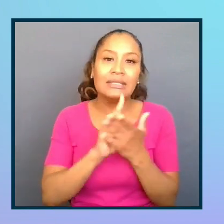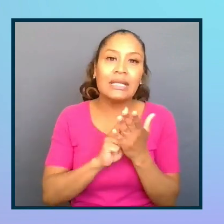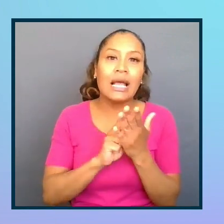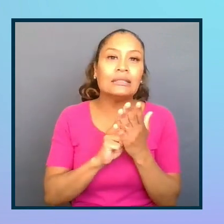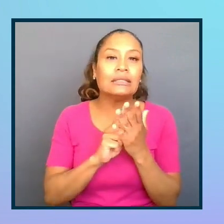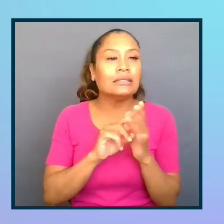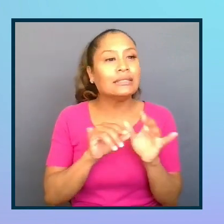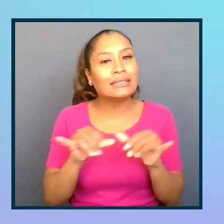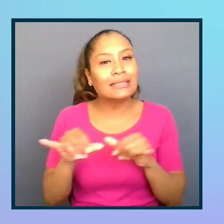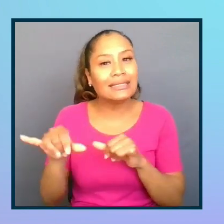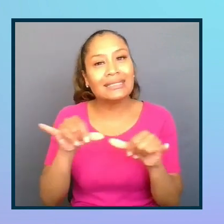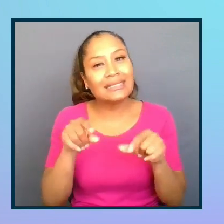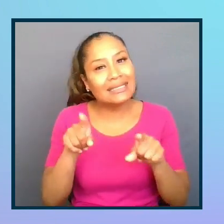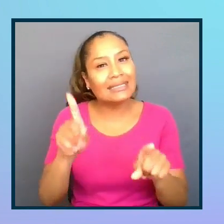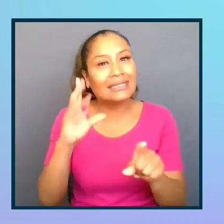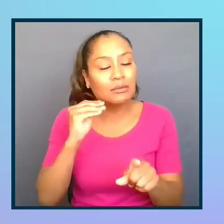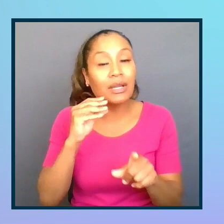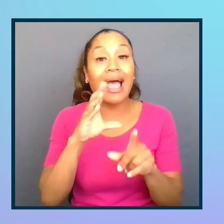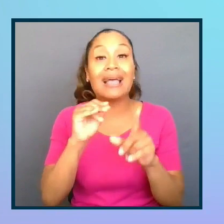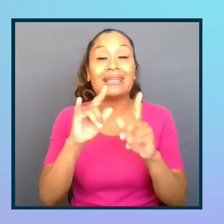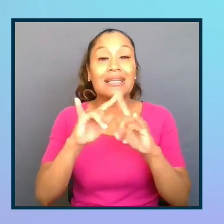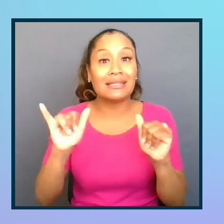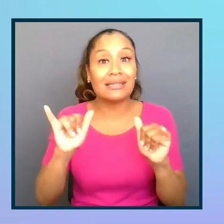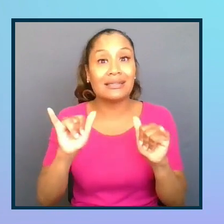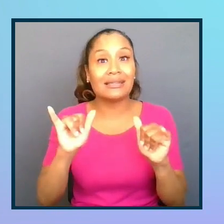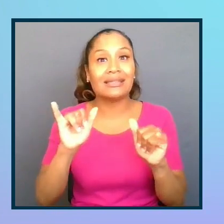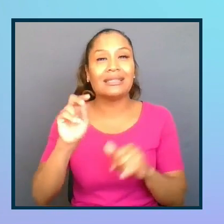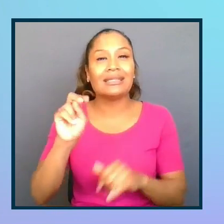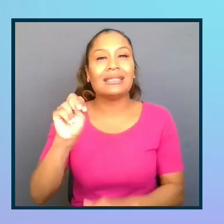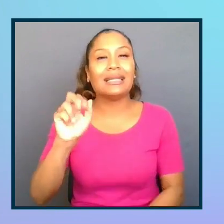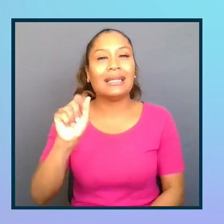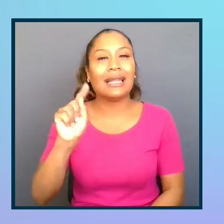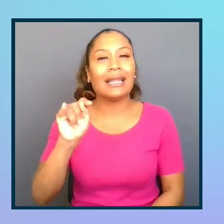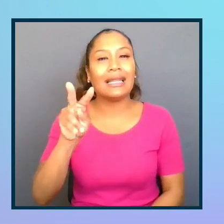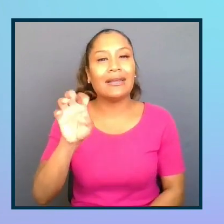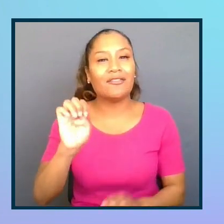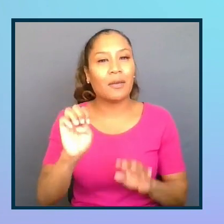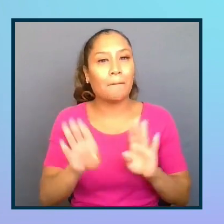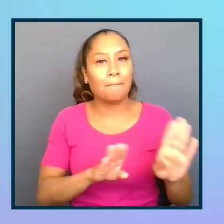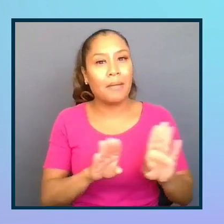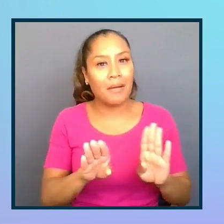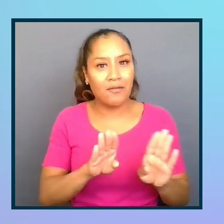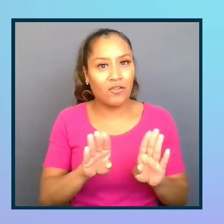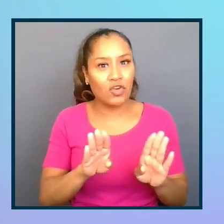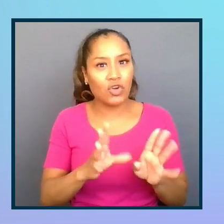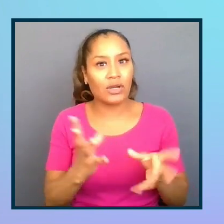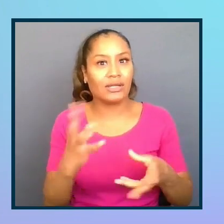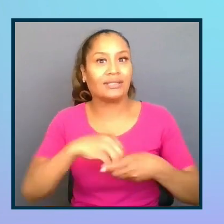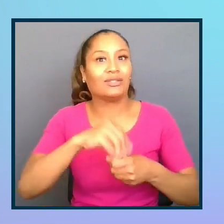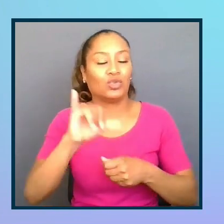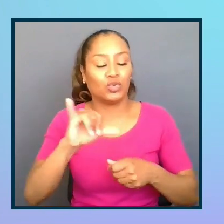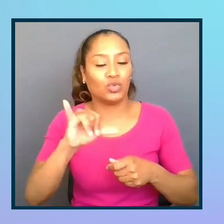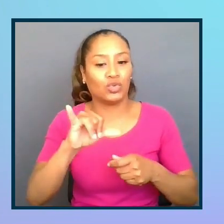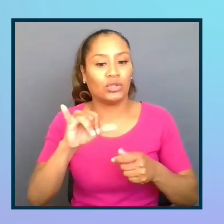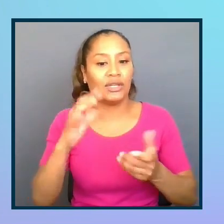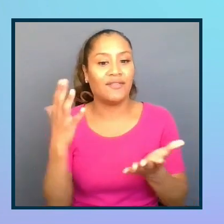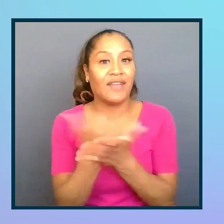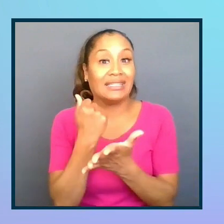whilst also taking the native sort of behaviors into account and taking advantage of those native behaviors